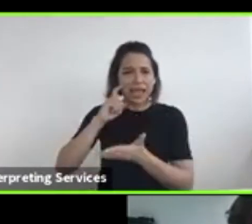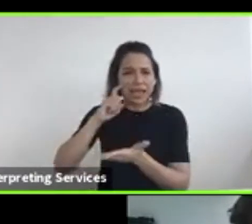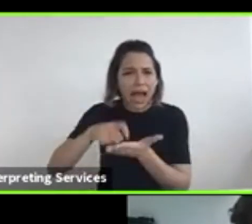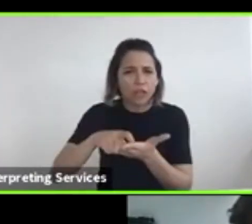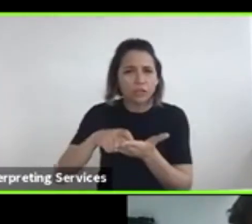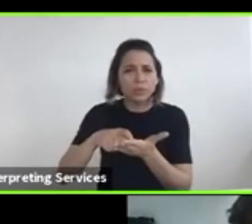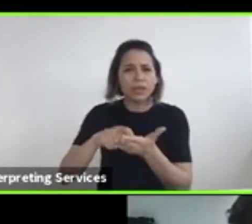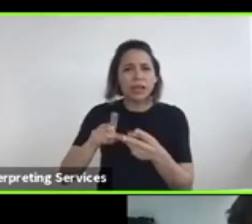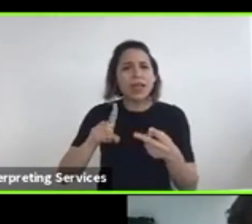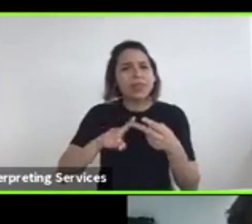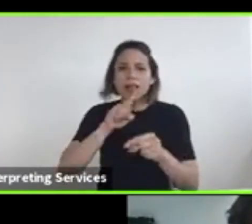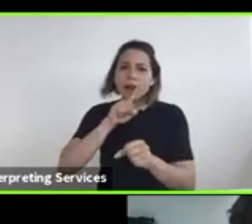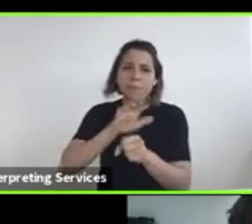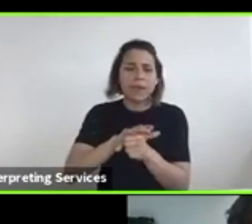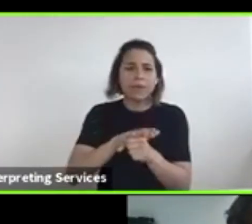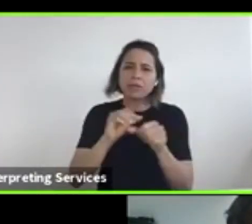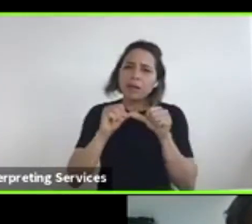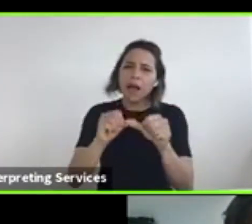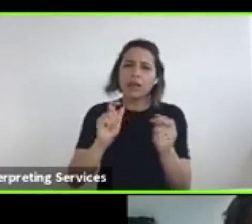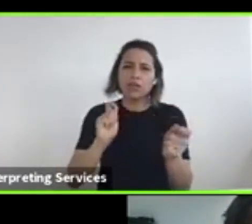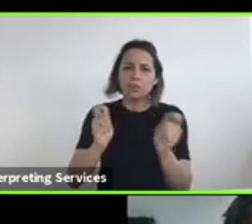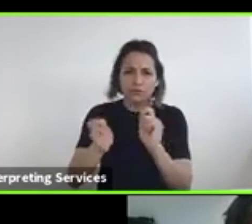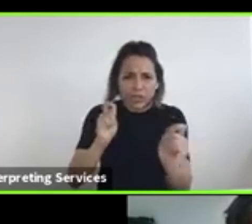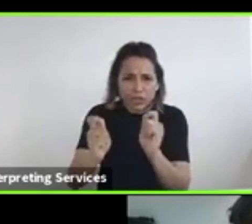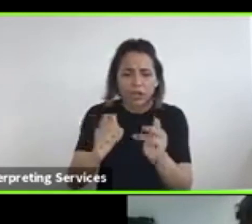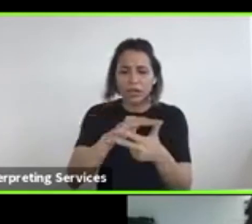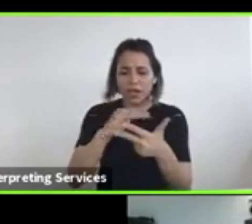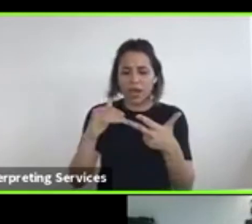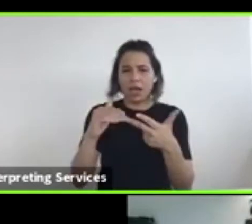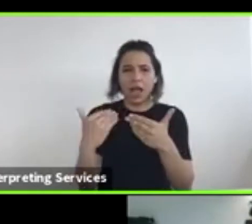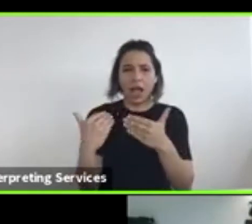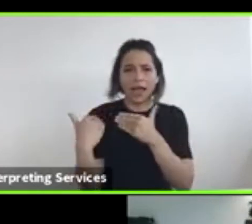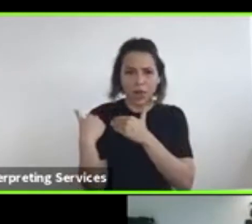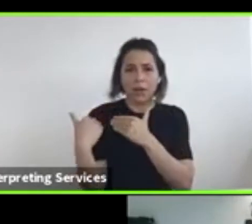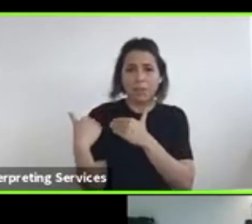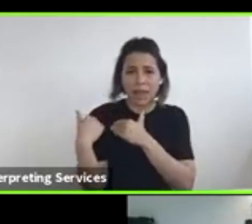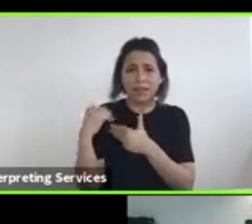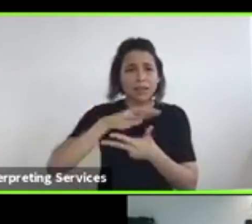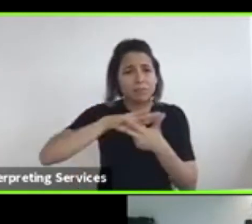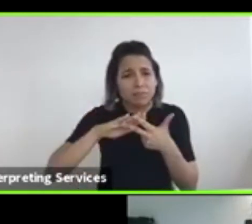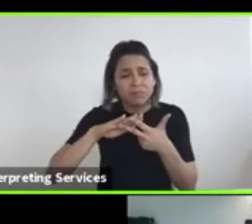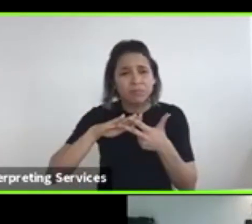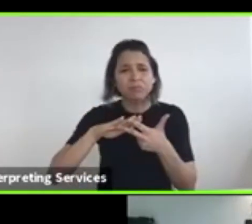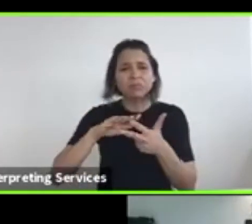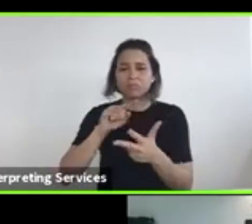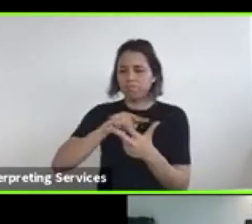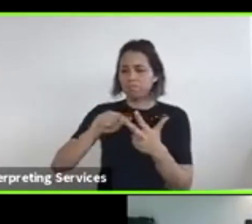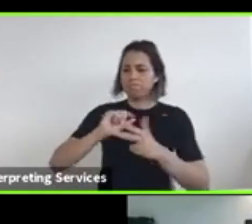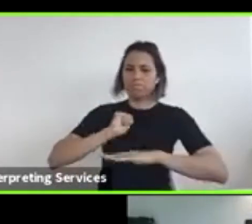AND ACCOUNTABILITY, HAS BEEN DUE TO, THE, YOU KNOW, THE